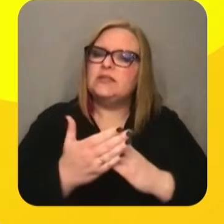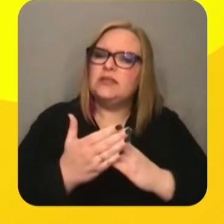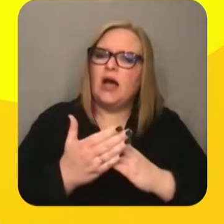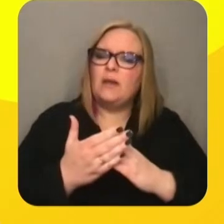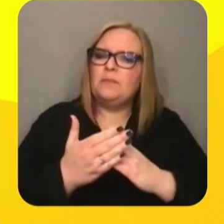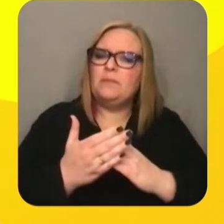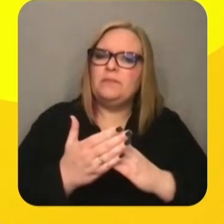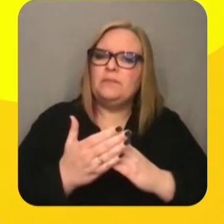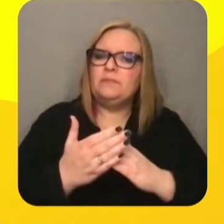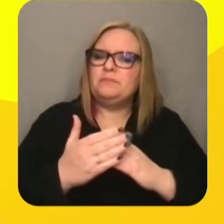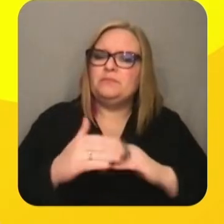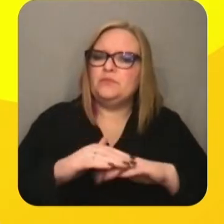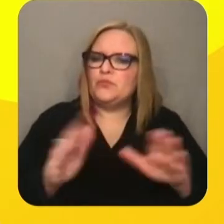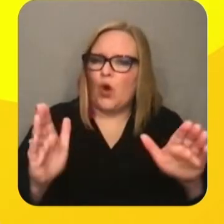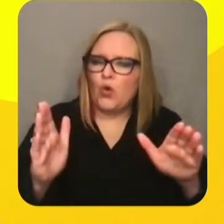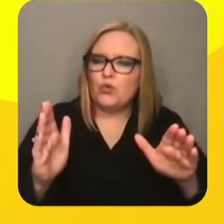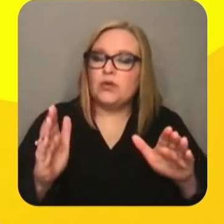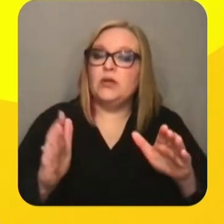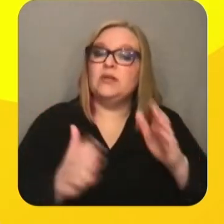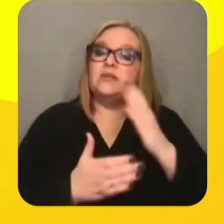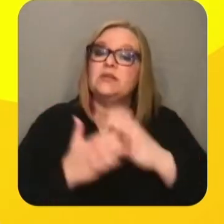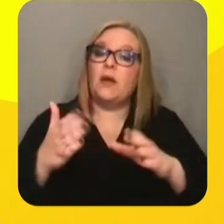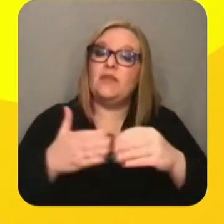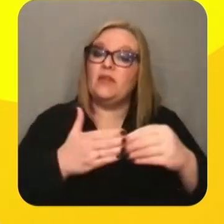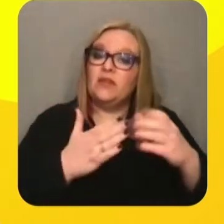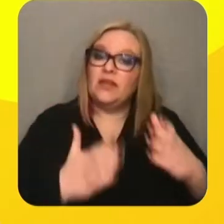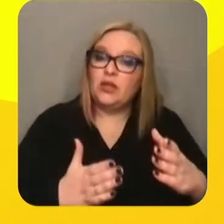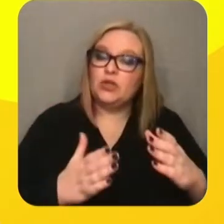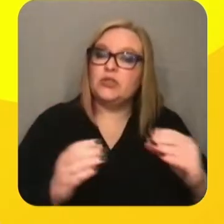and some of those leaders are likely to be far more incentivized if they